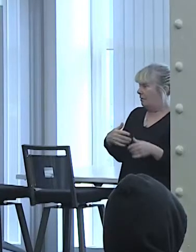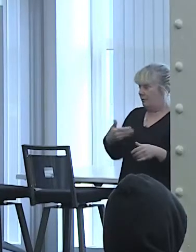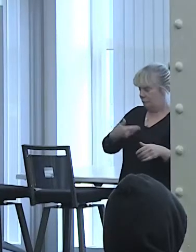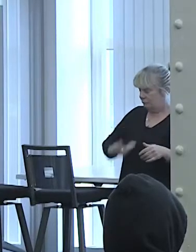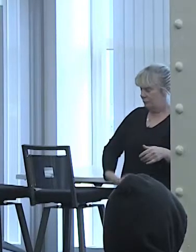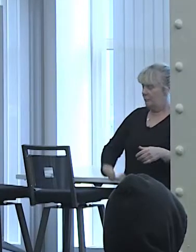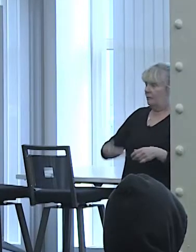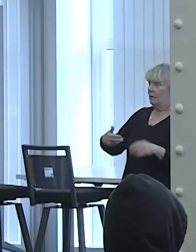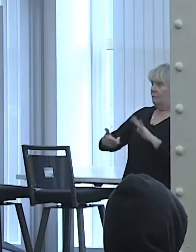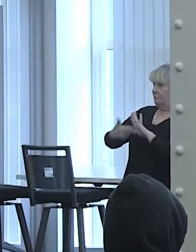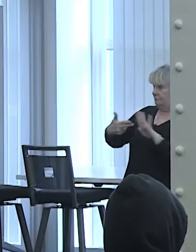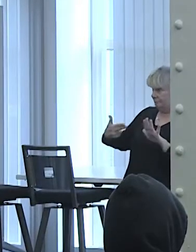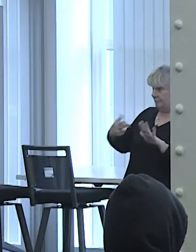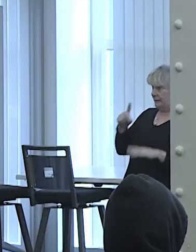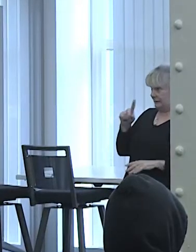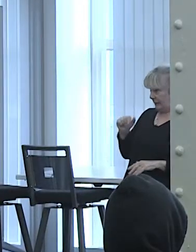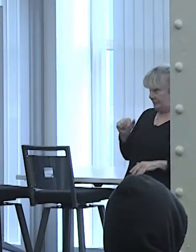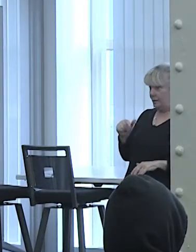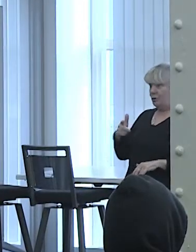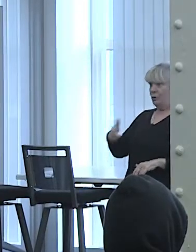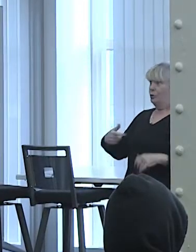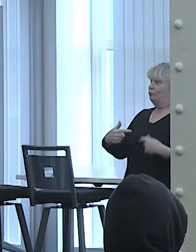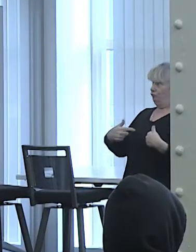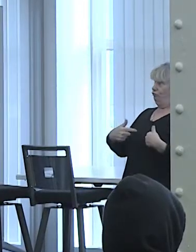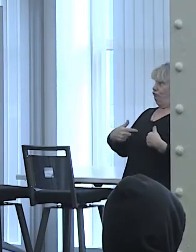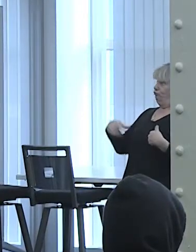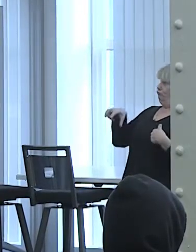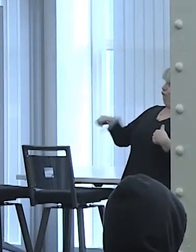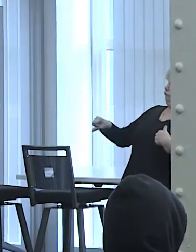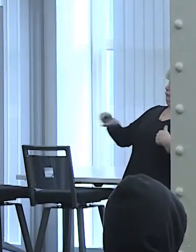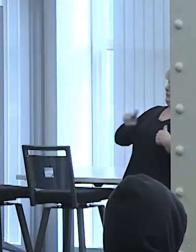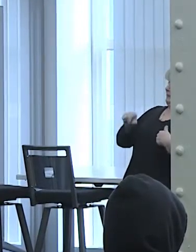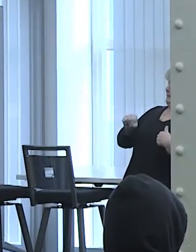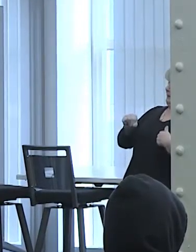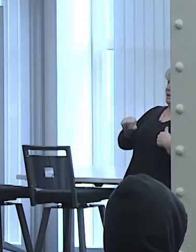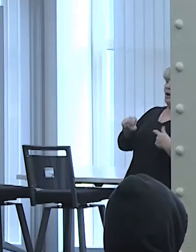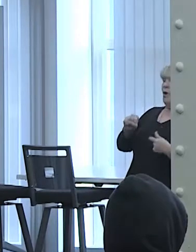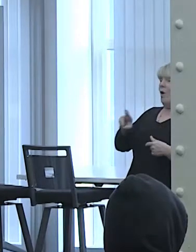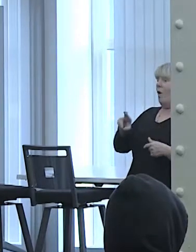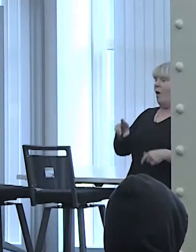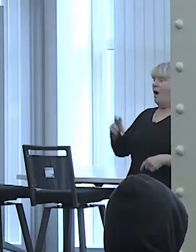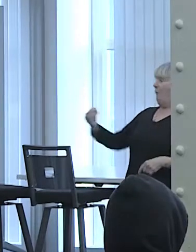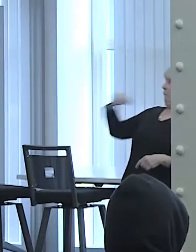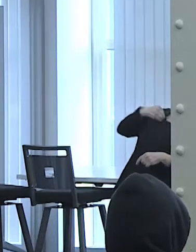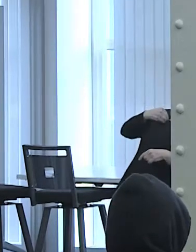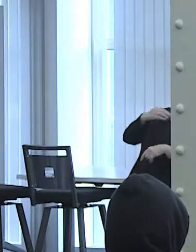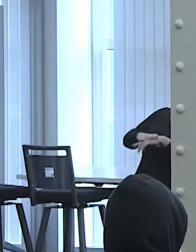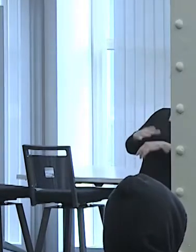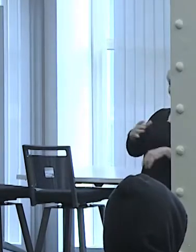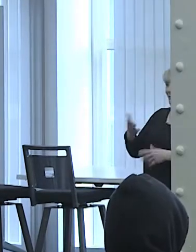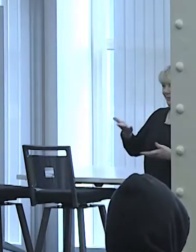whether you lay claim to disability as an identity, or whether it is simply put upon you, it is assumed, it is perceived,